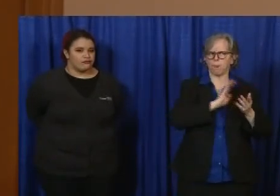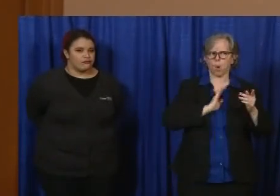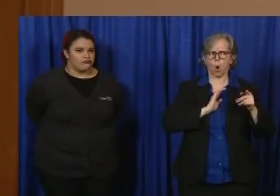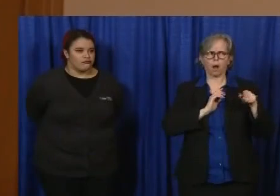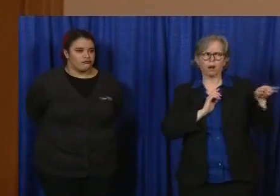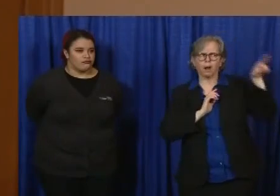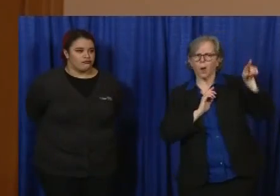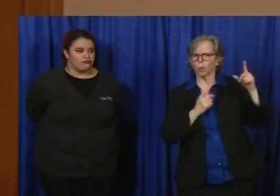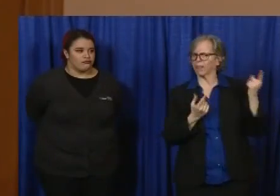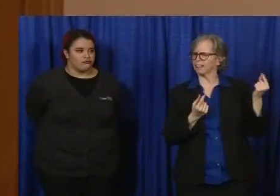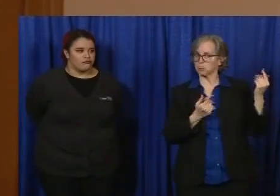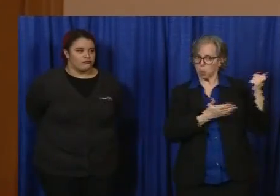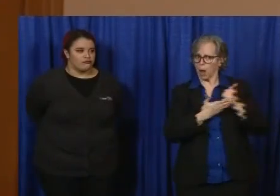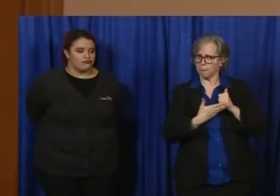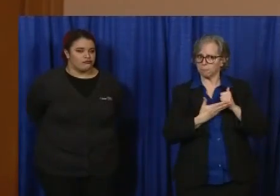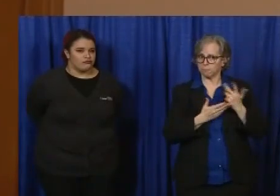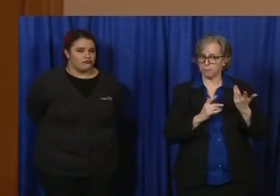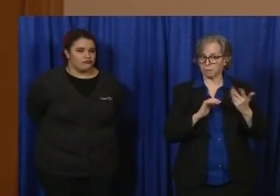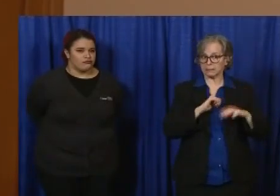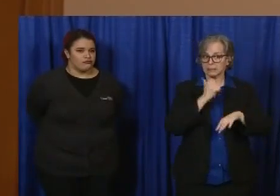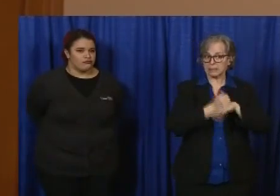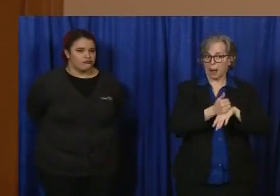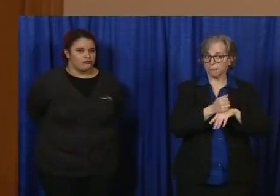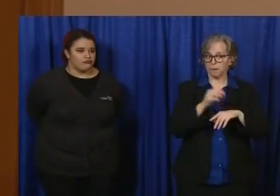WE HAVE A GROUP OF PEOPLE WHO ARE FEEDING THAT INTO THE HEALTHCARE SYSTEMS.